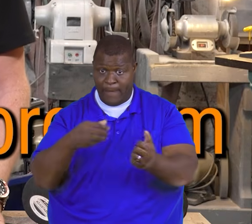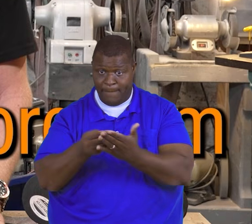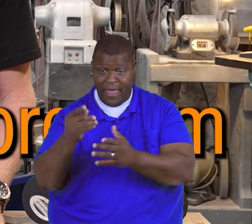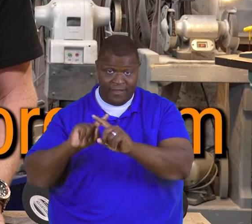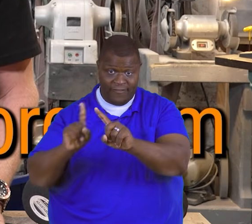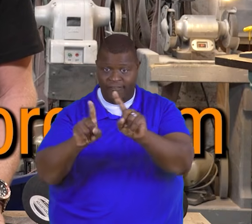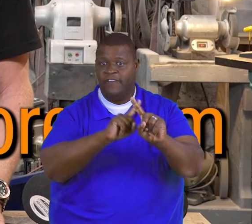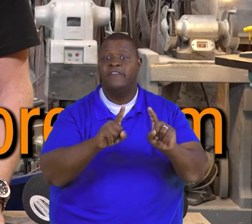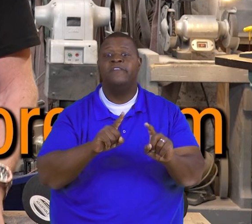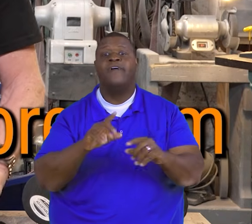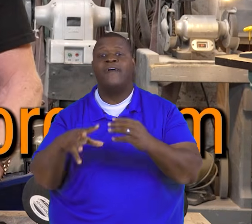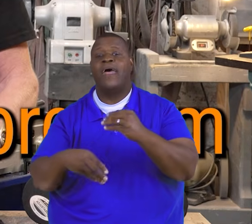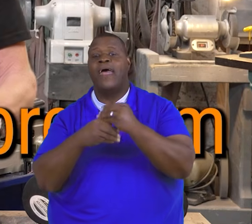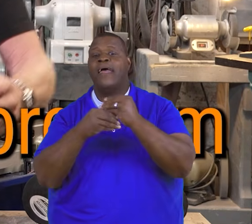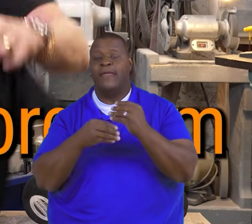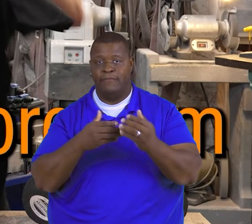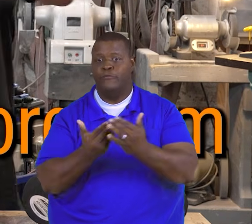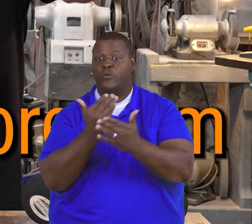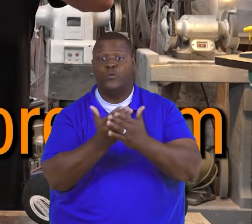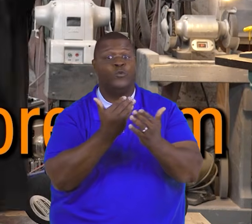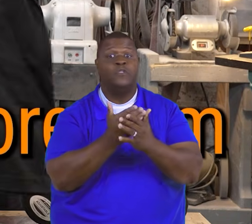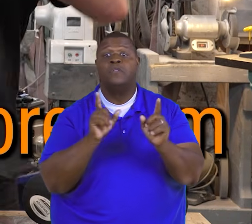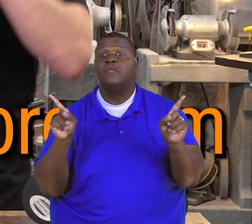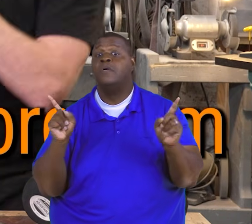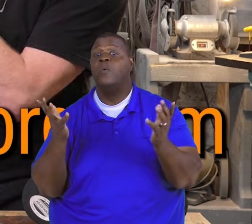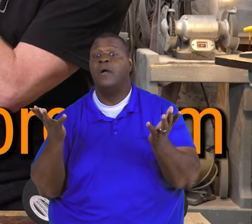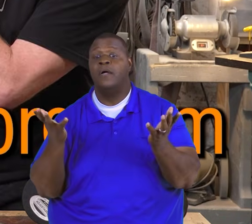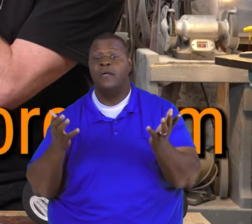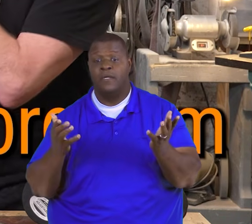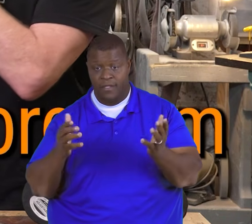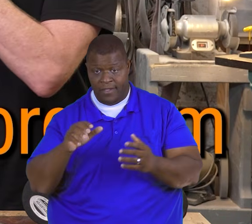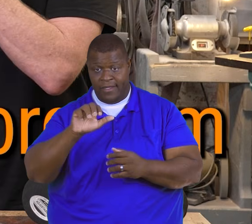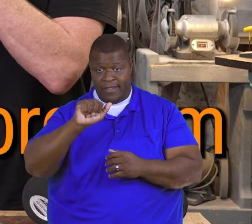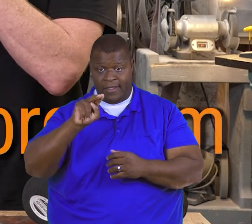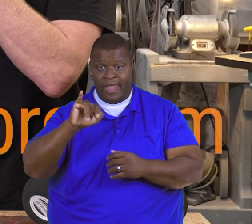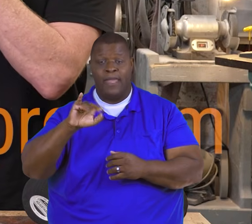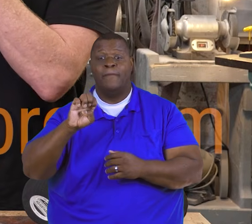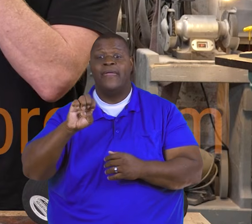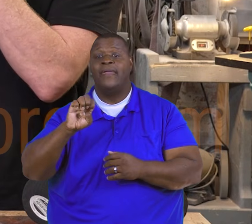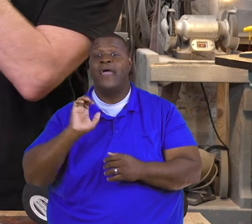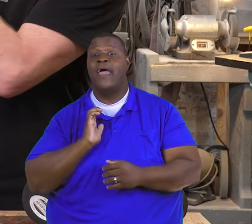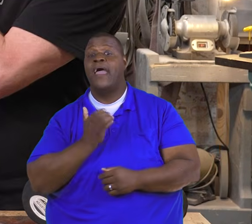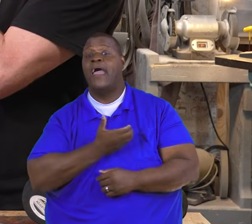because we are always updating our roster with new products. Here is the anime-inspired Tested logo in Japanese,